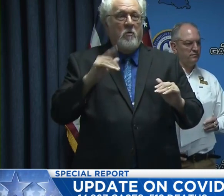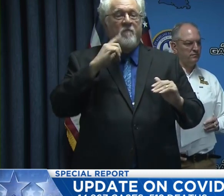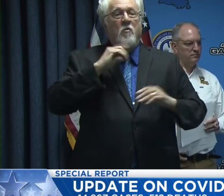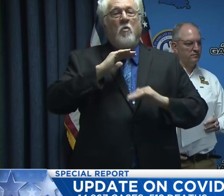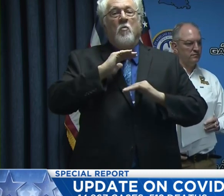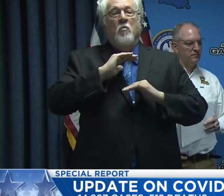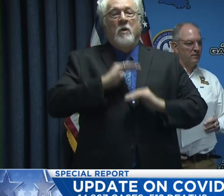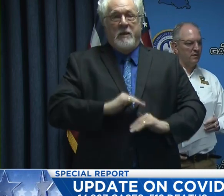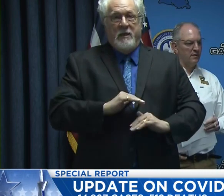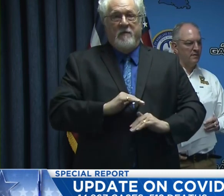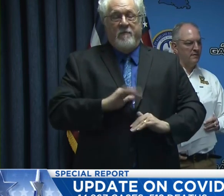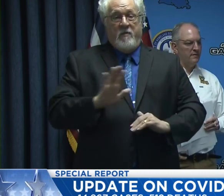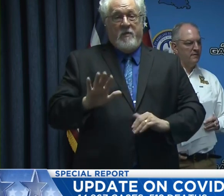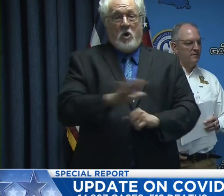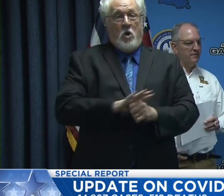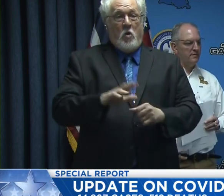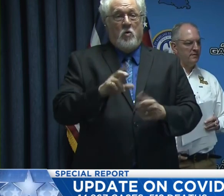STUDY TO CONTINUE AND PATIENTS